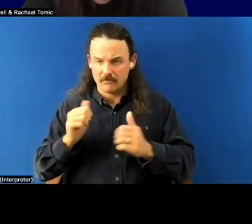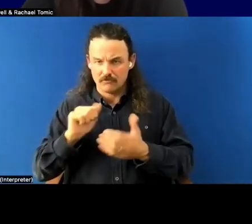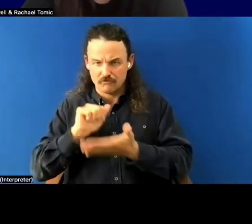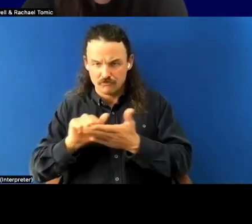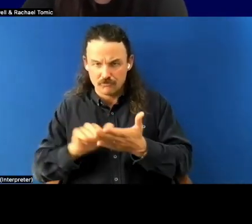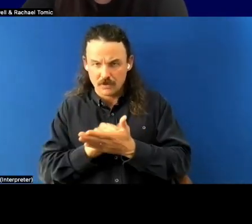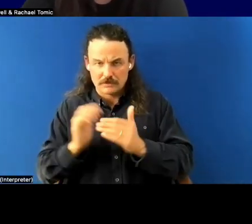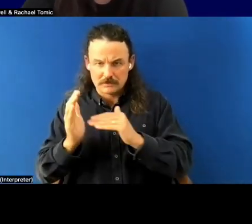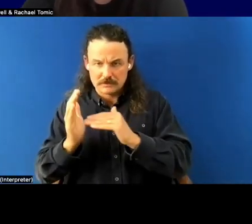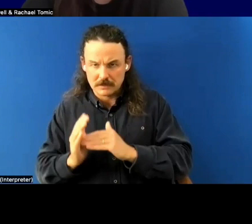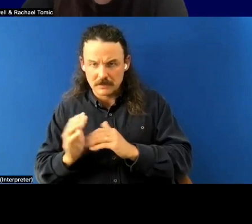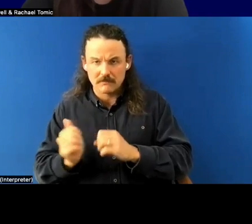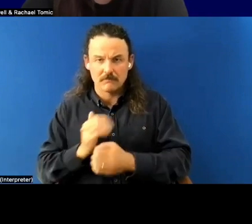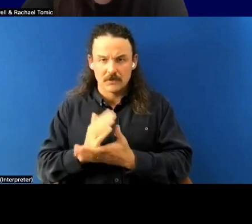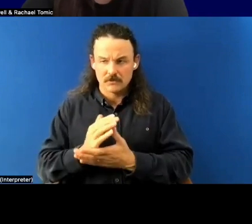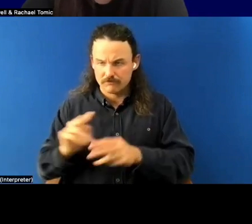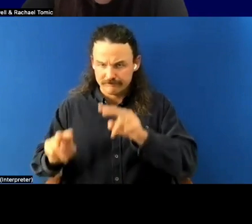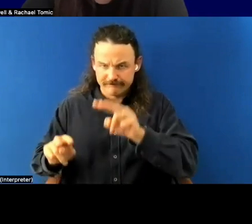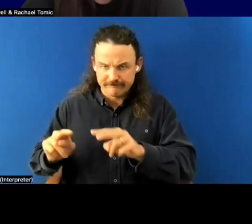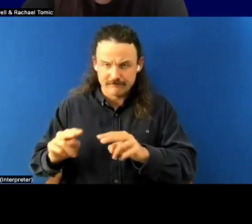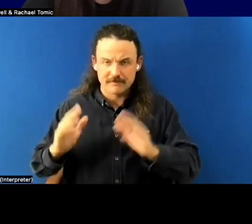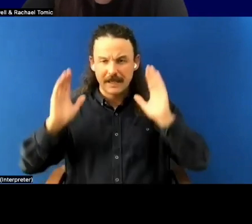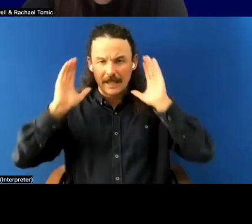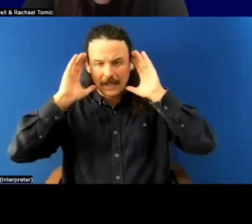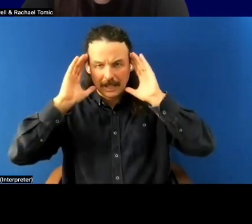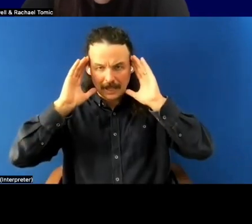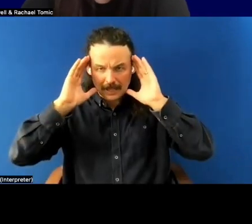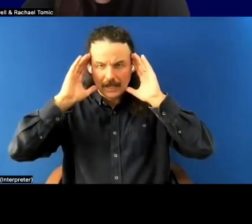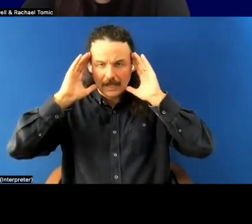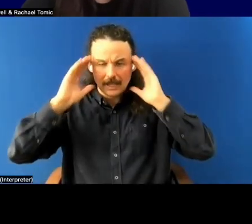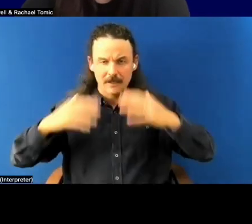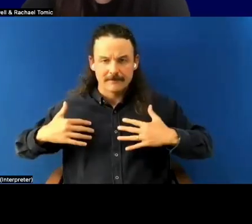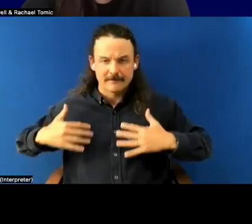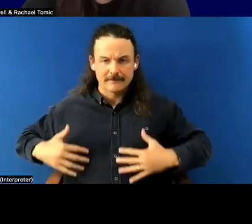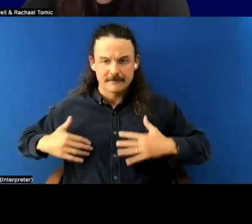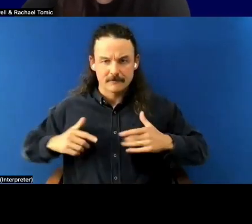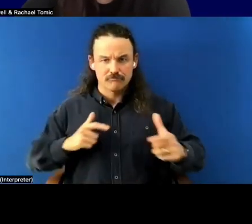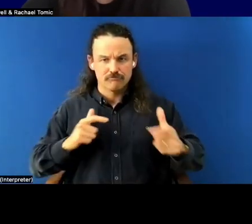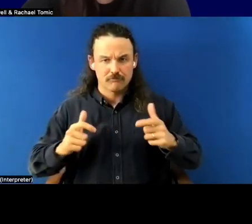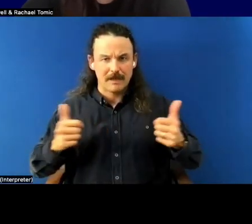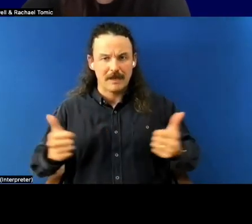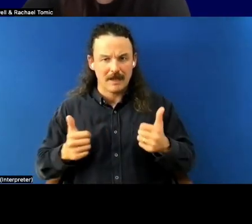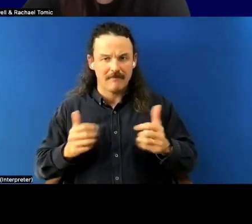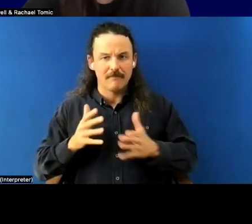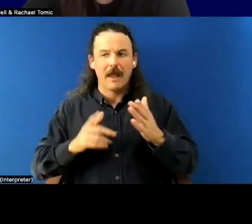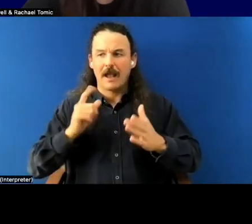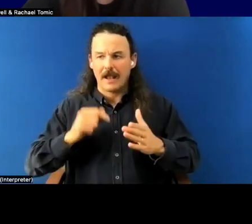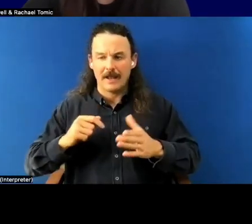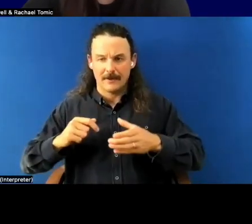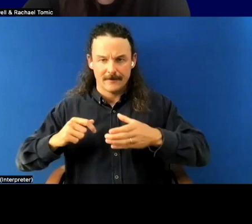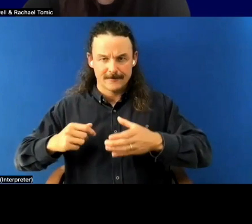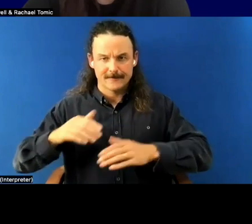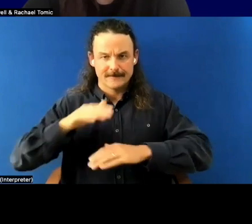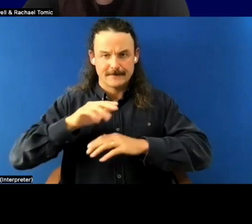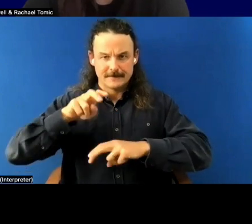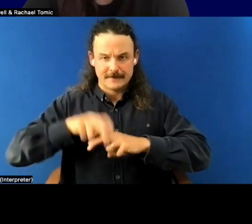to be able to participate in the task. Then as the OT, my role is task specific